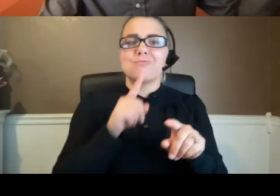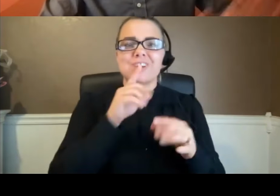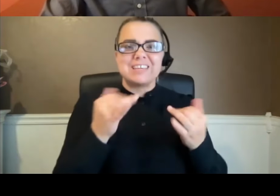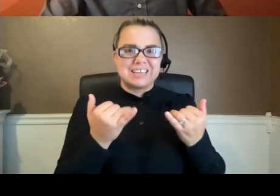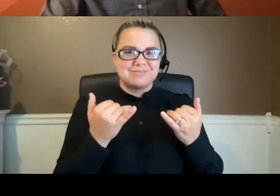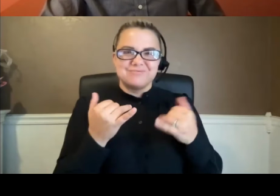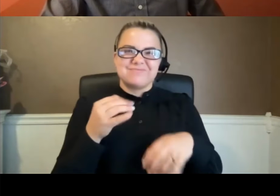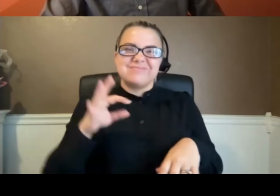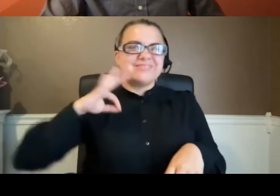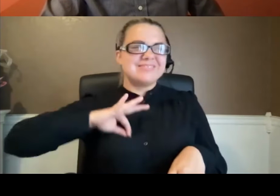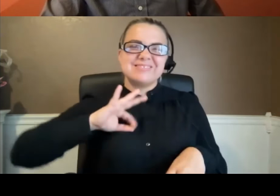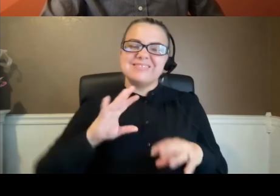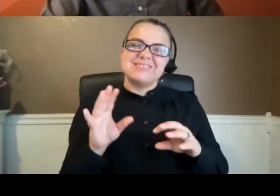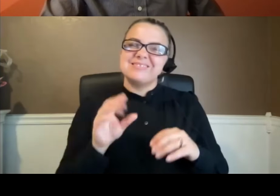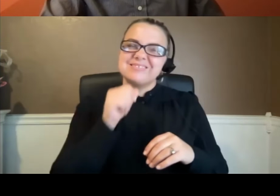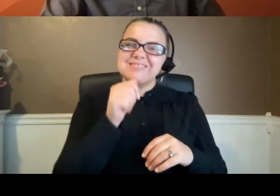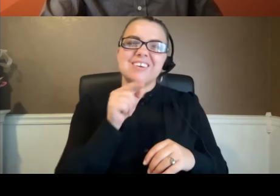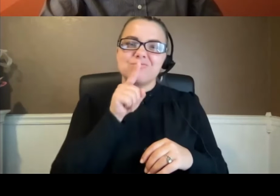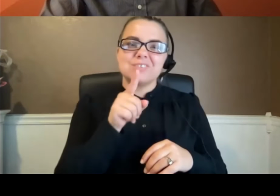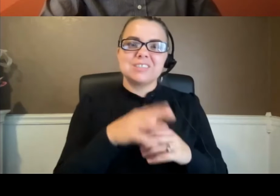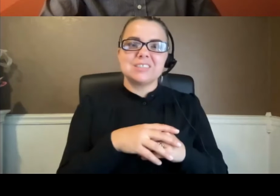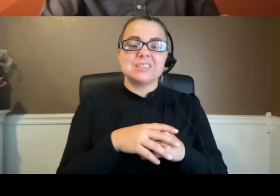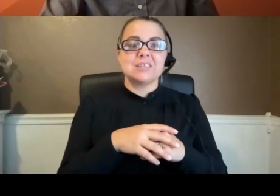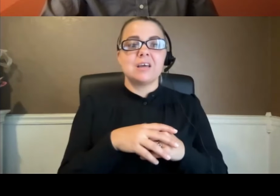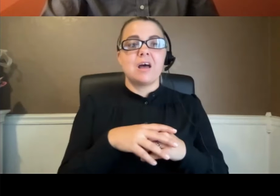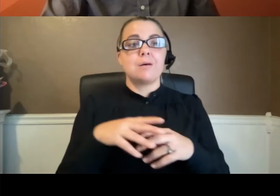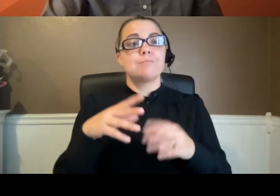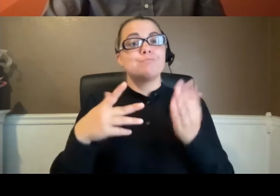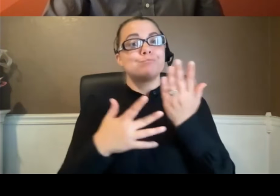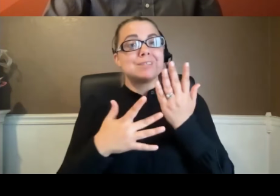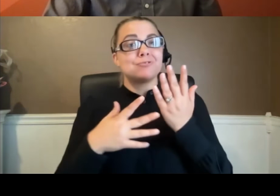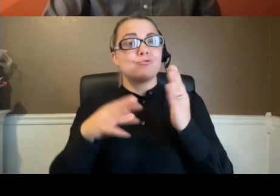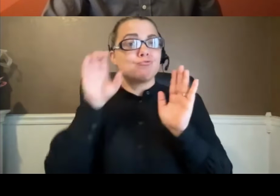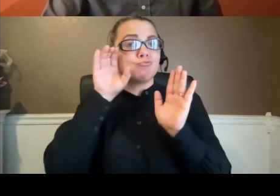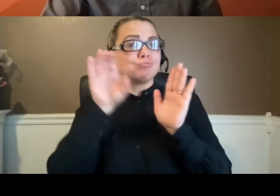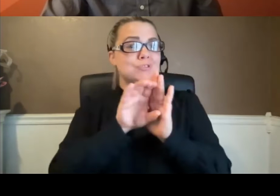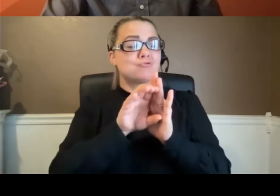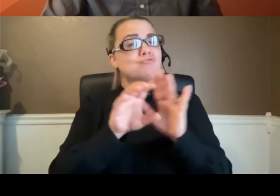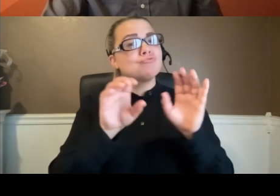brilliant and can probably solve a lot of problems but today, Mona Mankara whose story